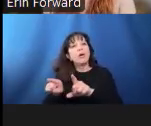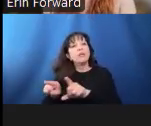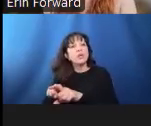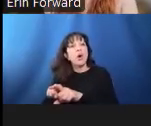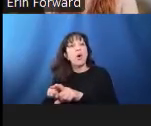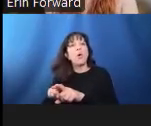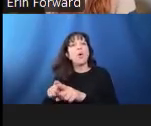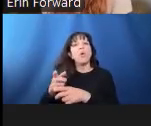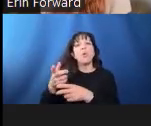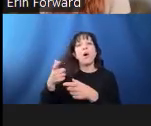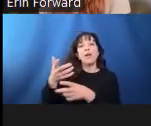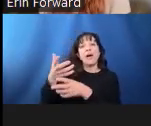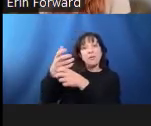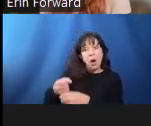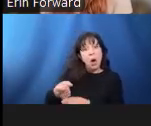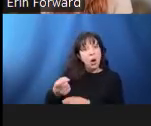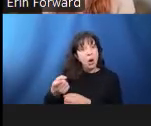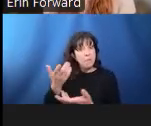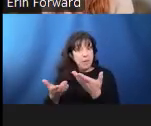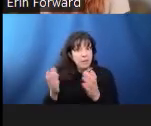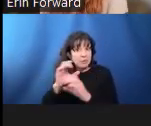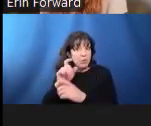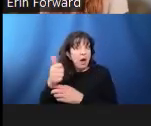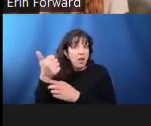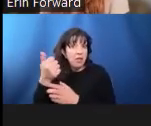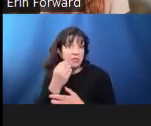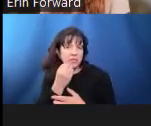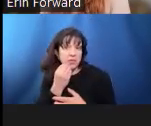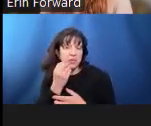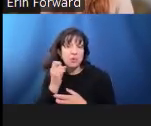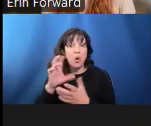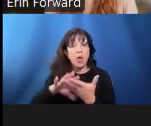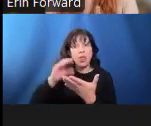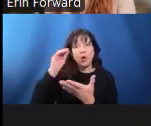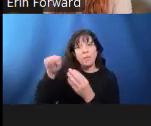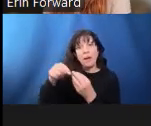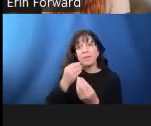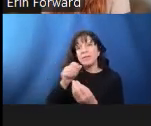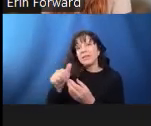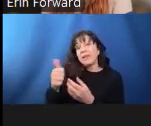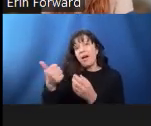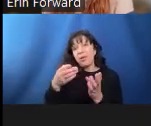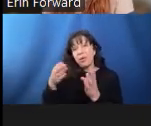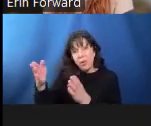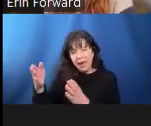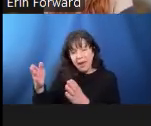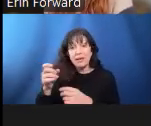saying you may want to explore other foods. You may want to learn about foods in other ways. We may, you know, you may have